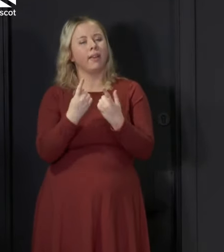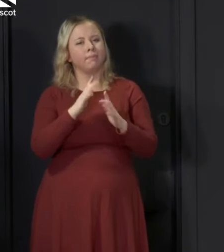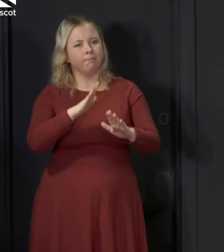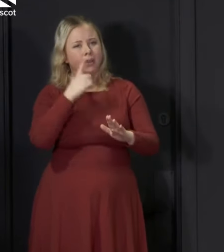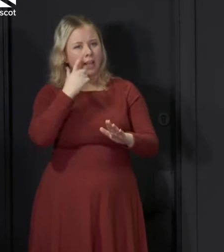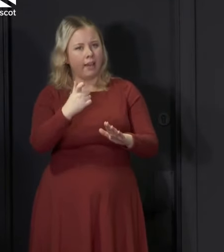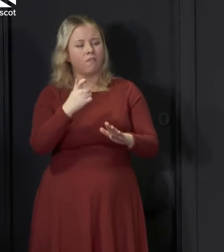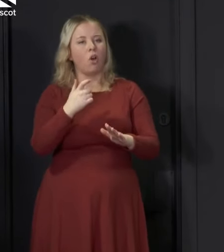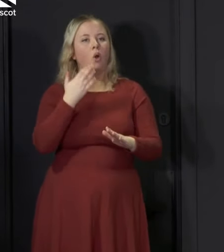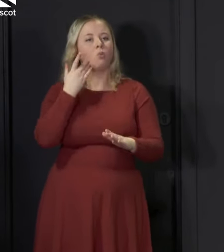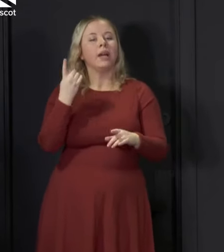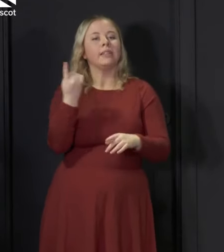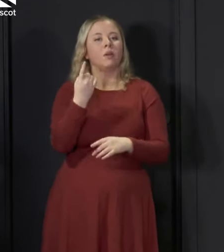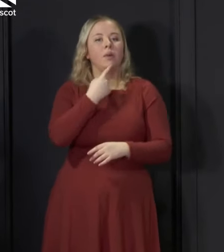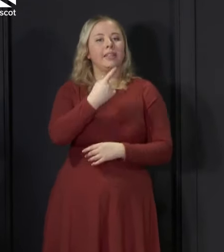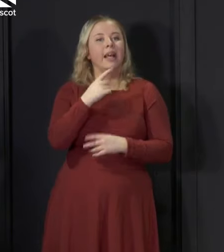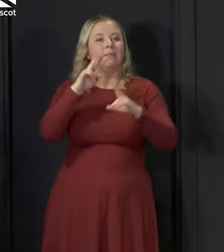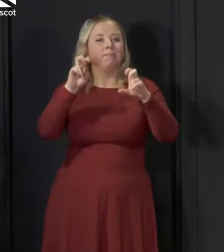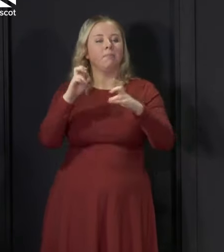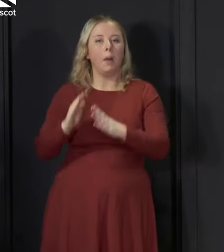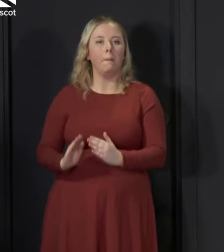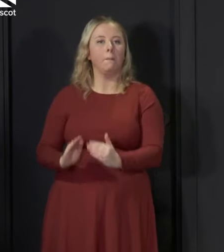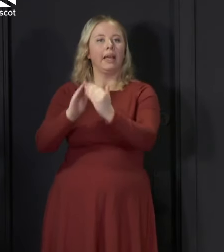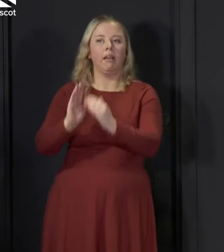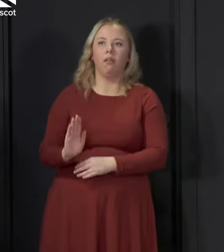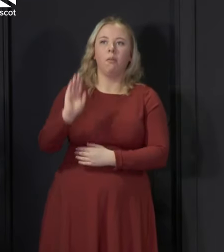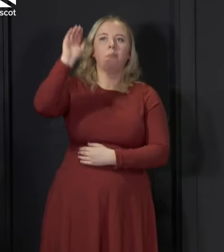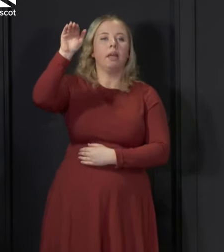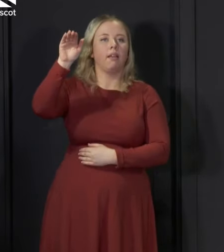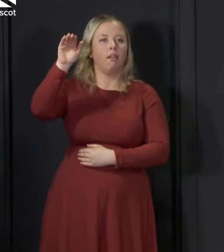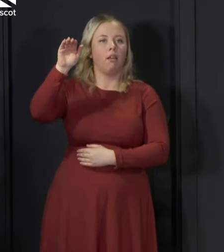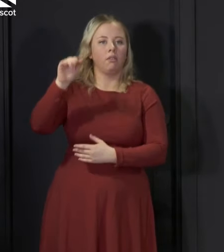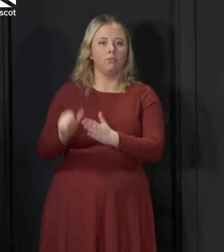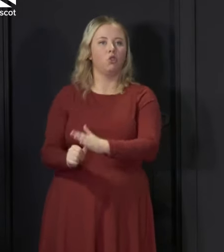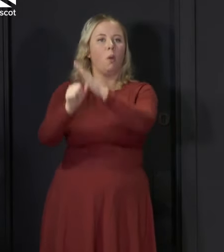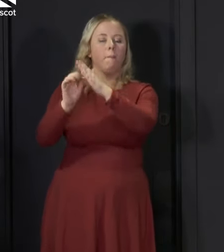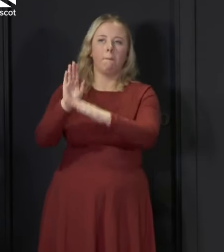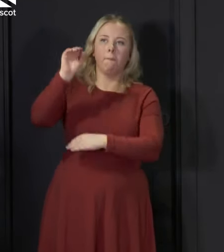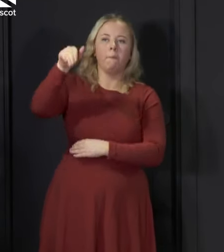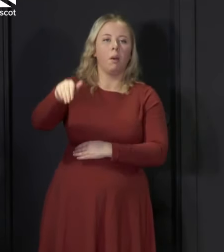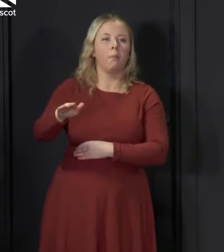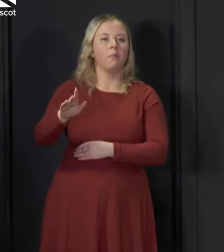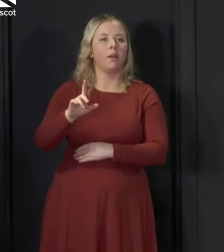of peaks in anything. We are seeing some cautious signs for encouragement in the community,